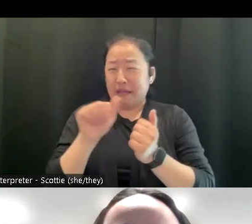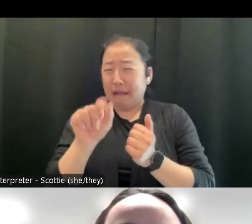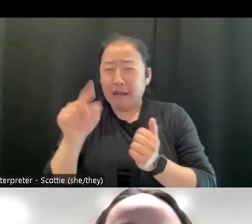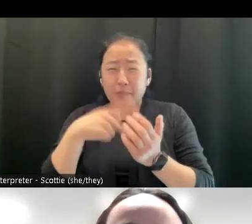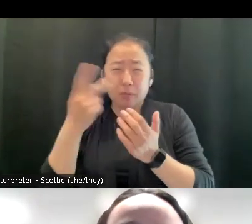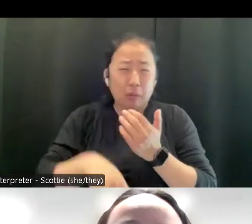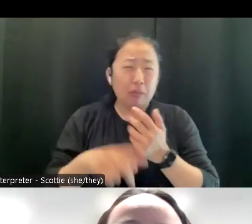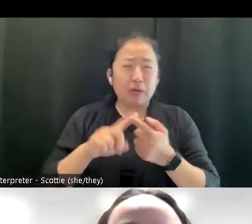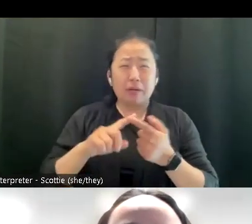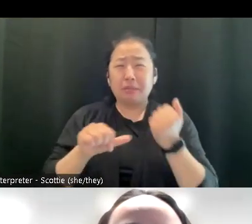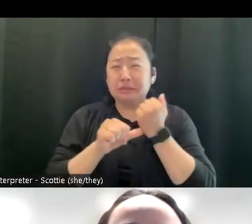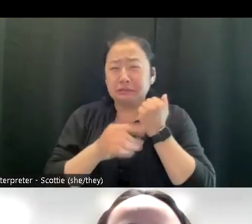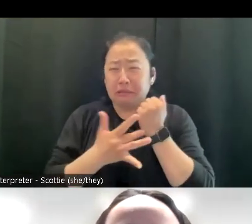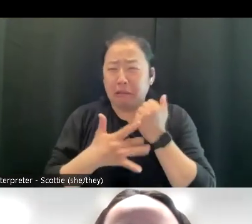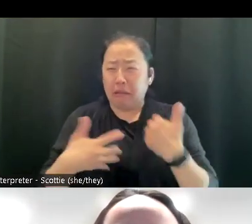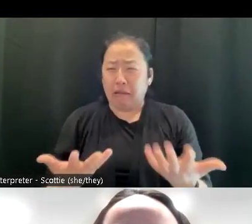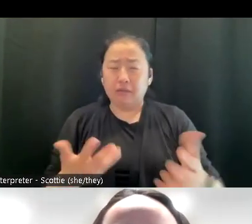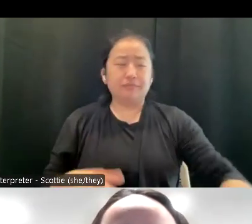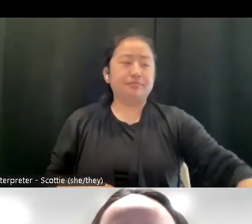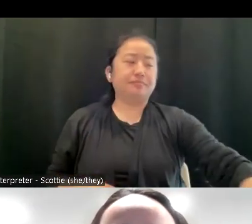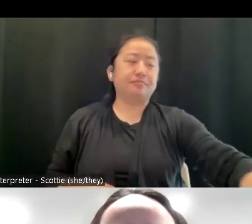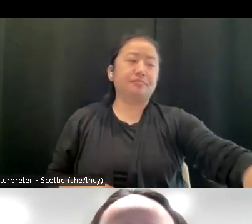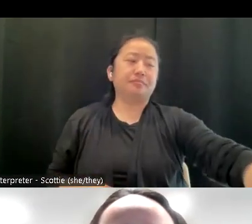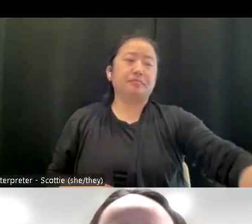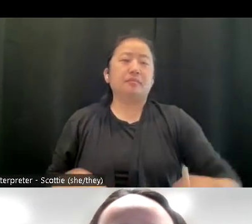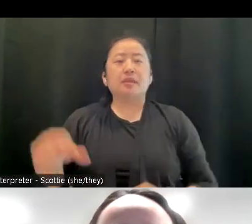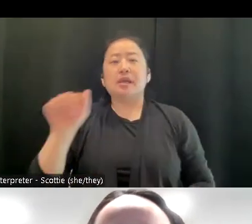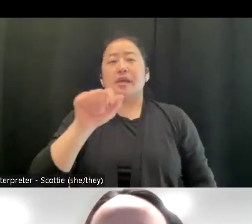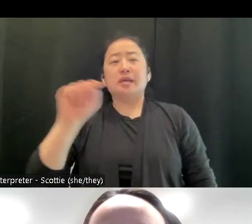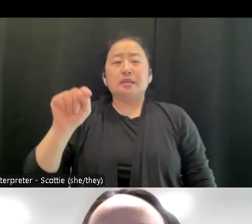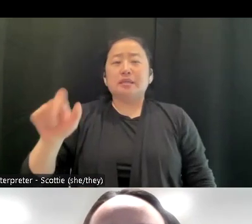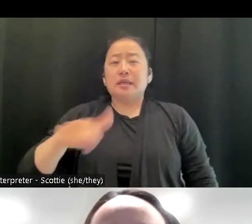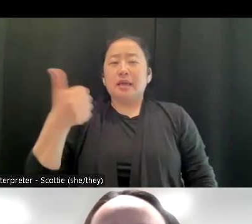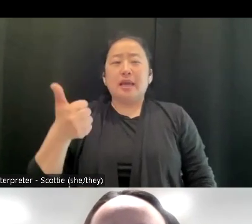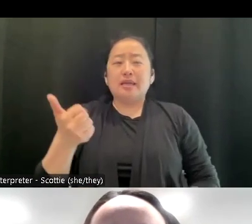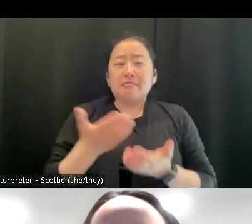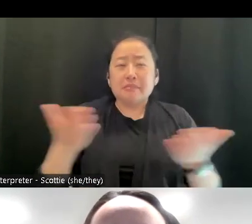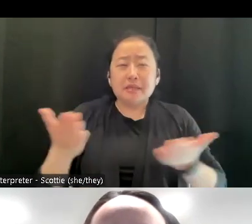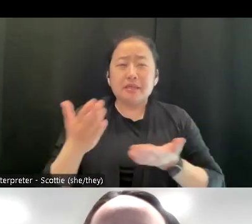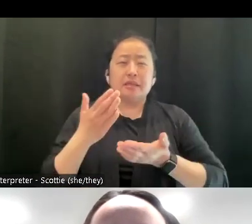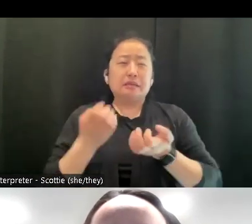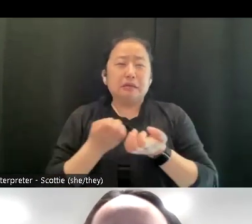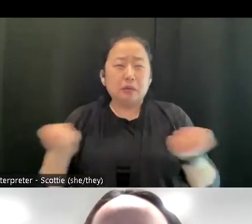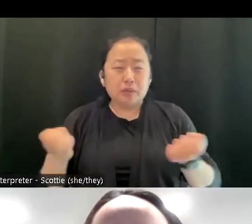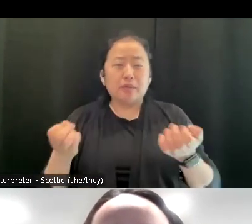technology is any item, piece of equipment or product system whether required commercially,